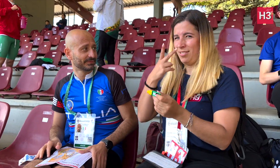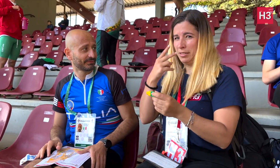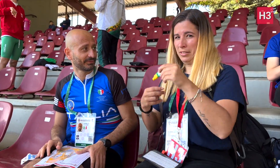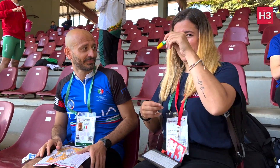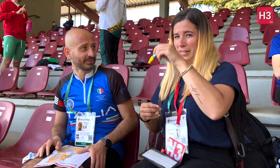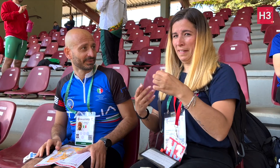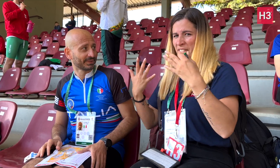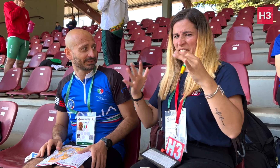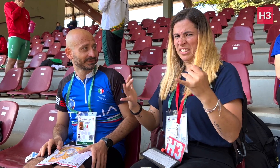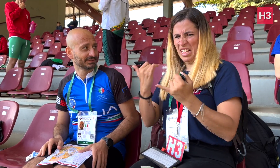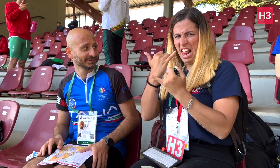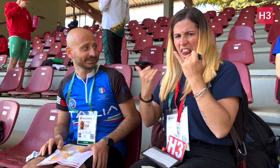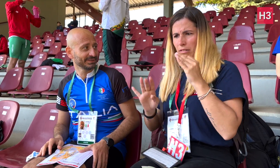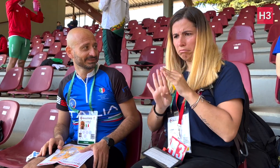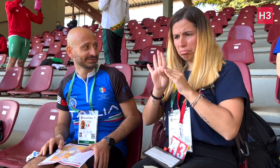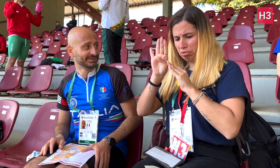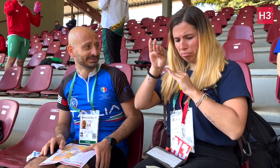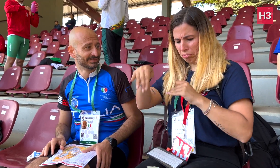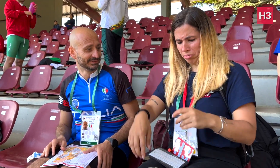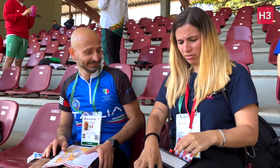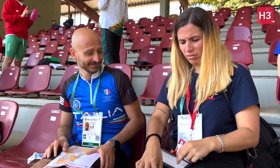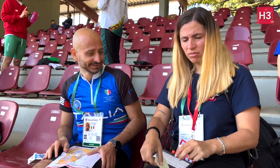Yeah I saw the teams using that, but they didn’t get all the points.